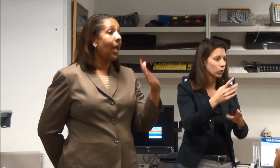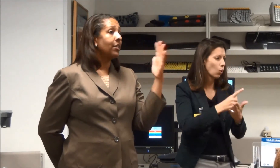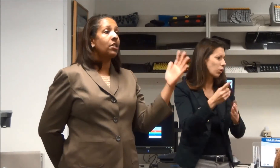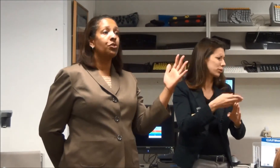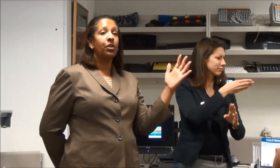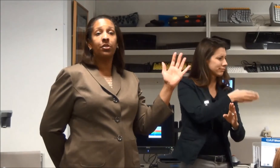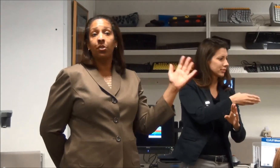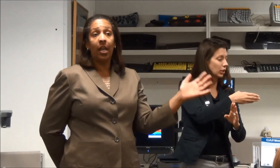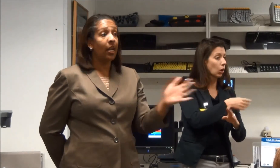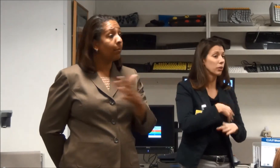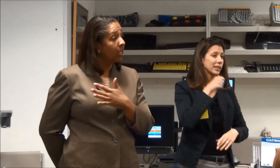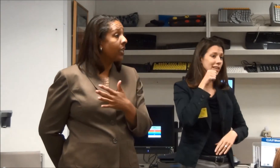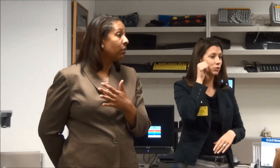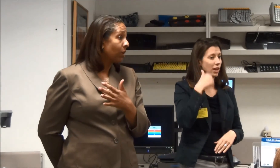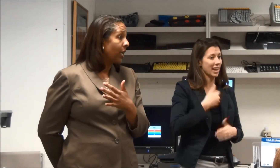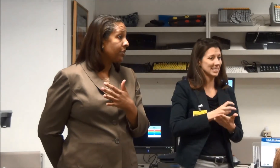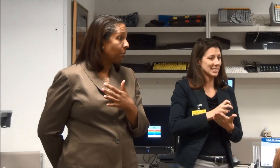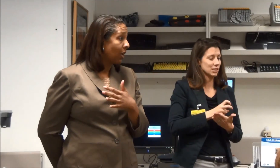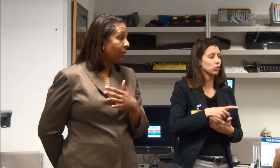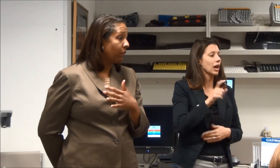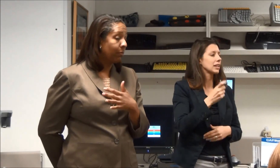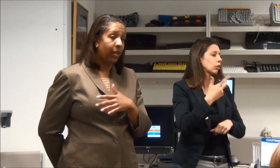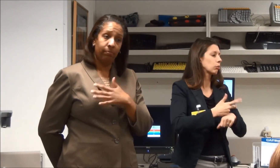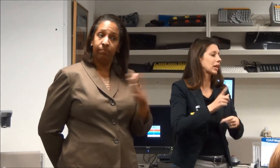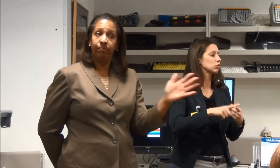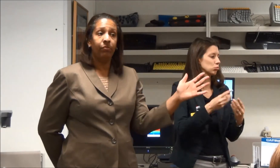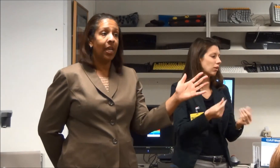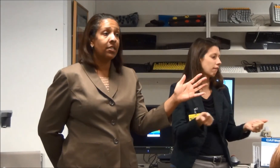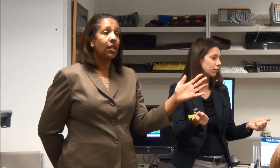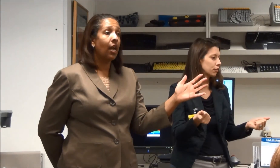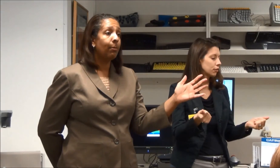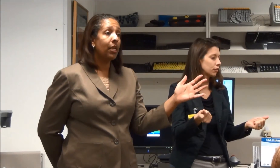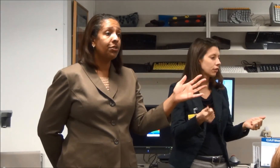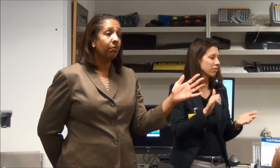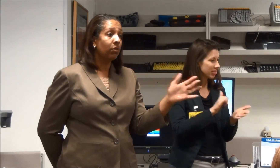I had a seizure yesterday and I'm going to need three days to recover from that. That's the accommodation.